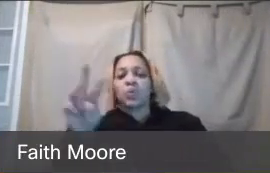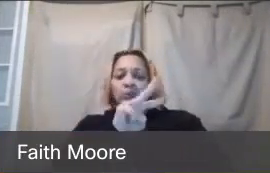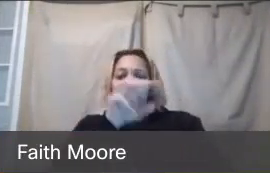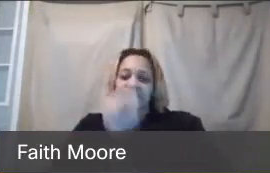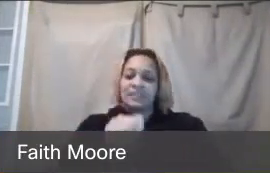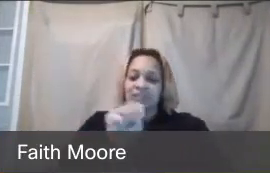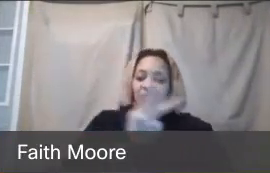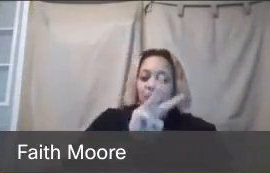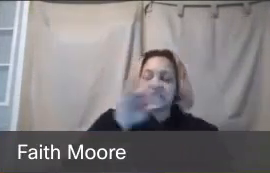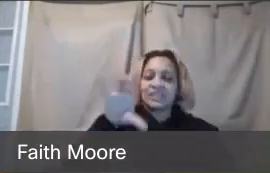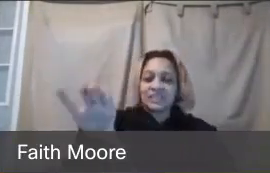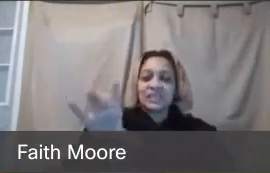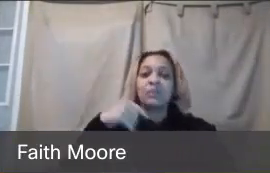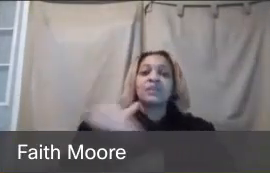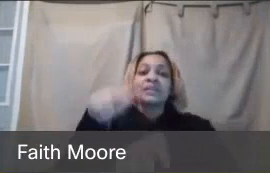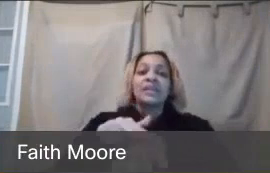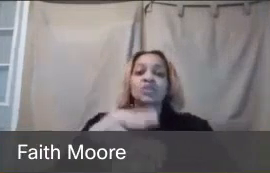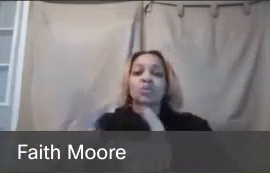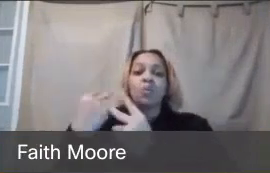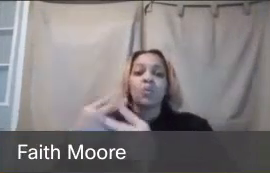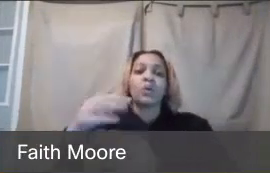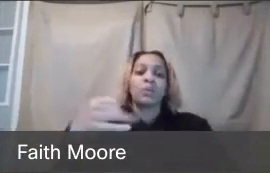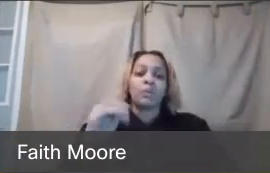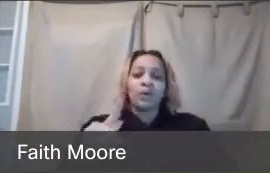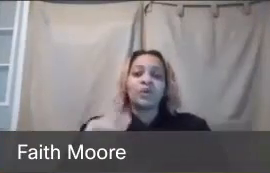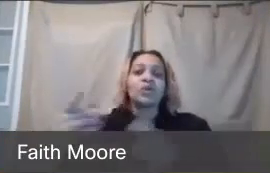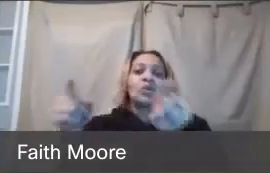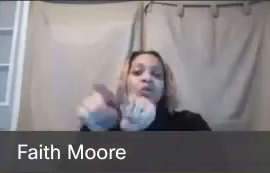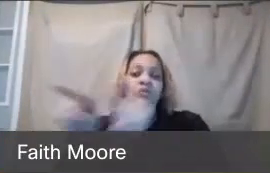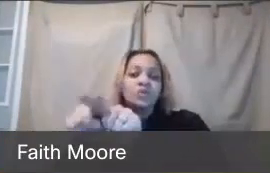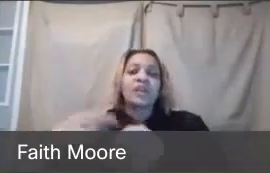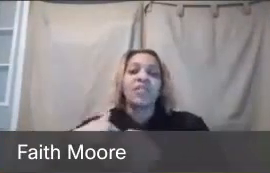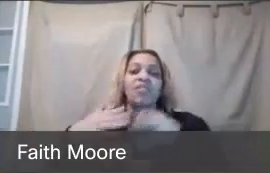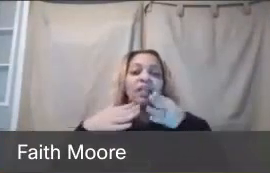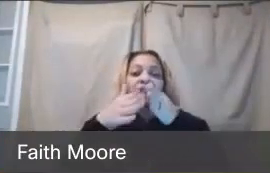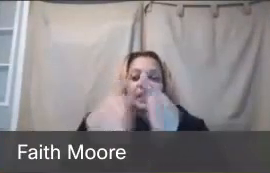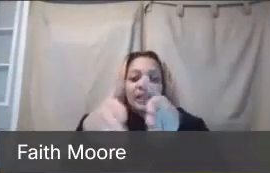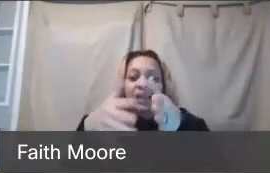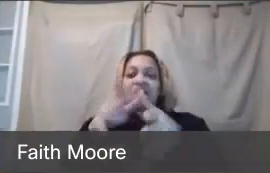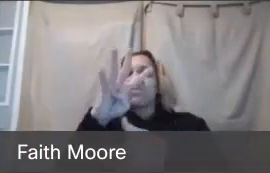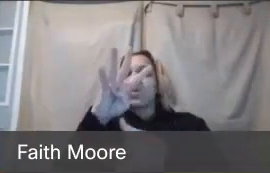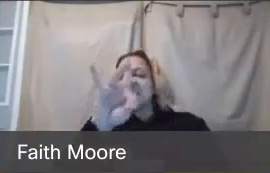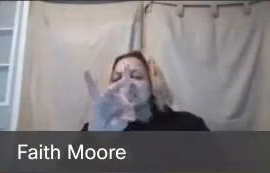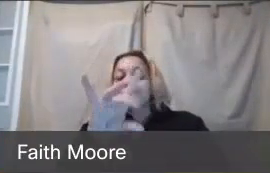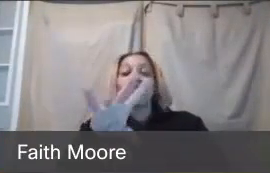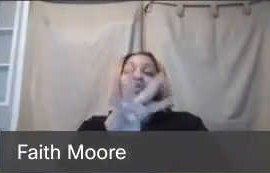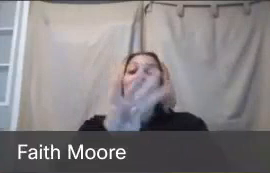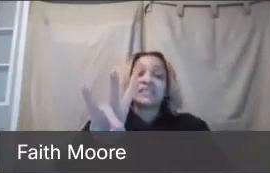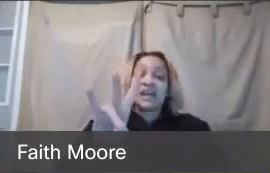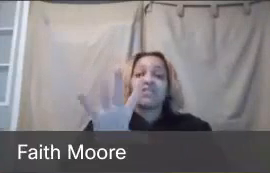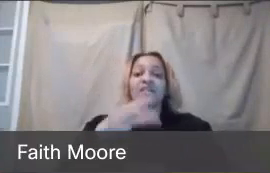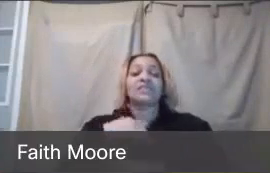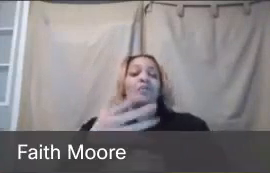But the National Mall memorial parks also has 47 lane miles of roads that we maintain and utilities and water lines and.